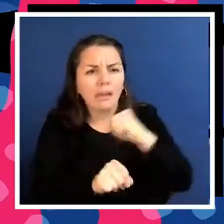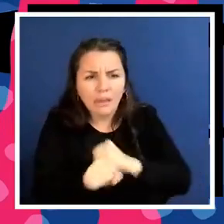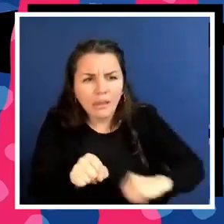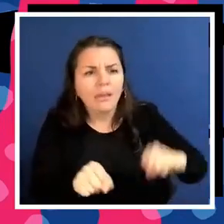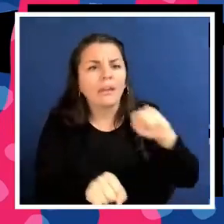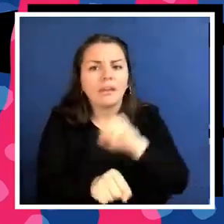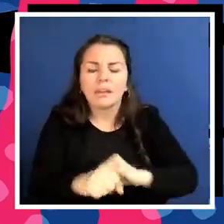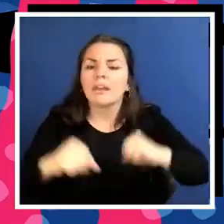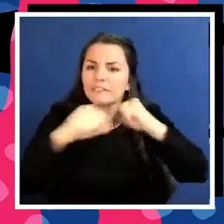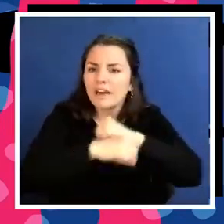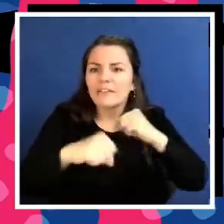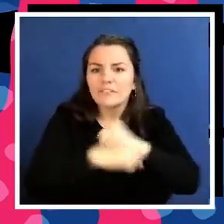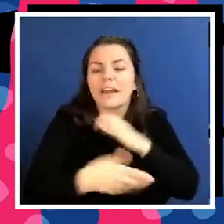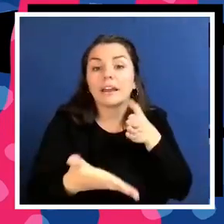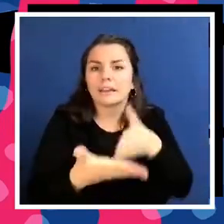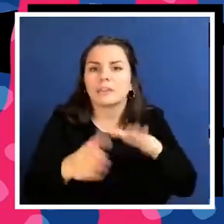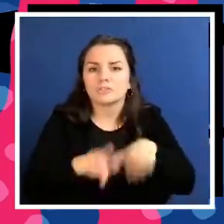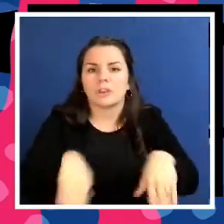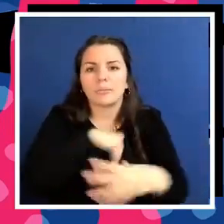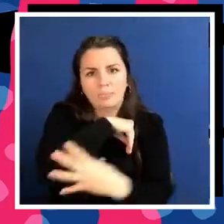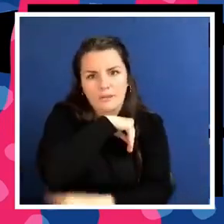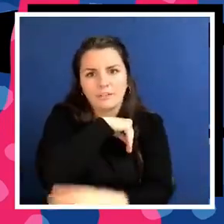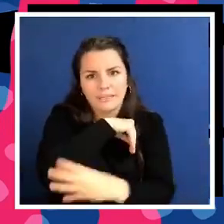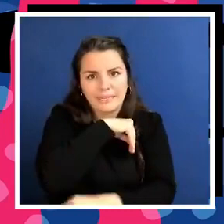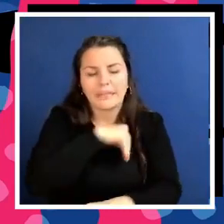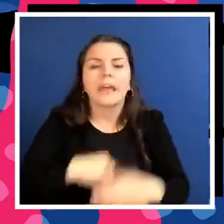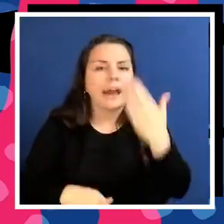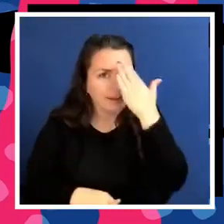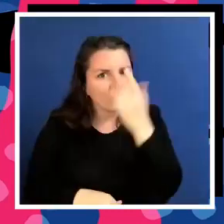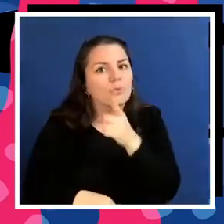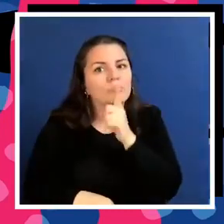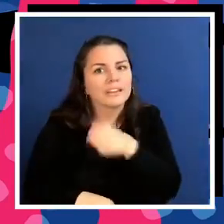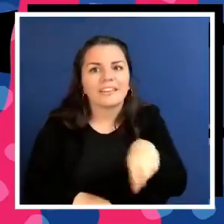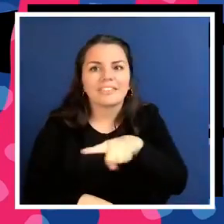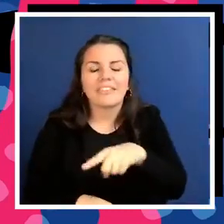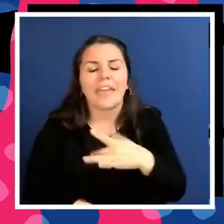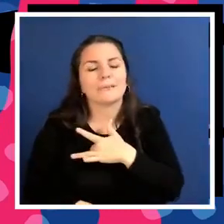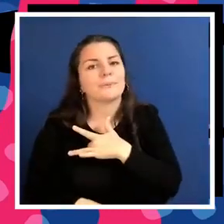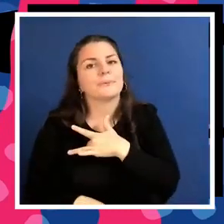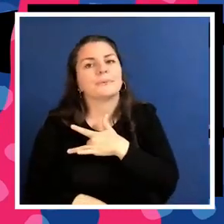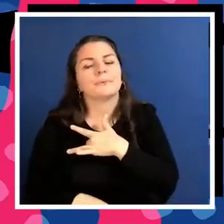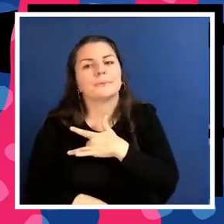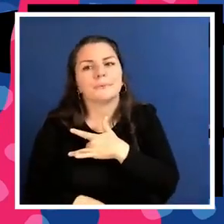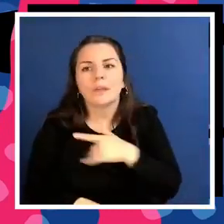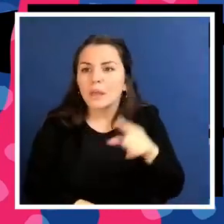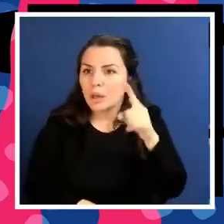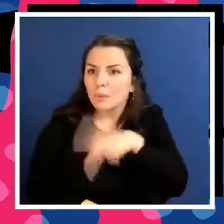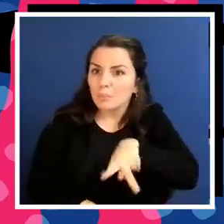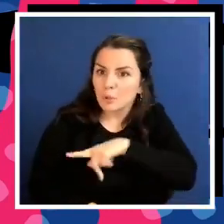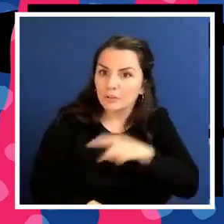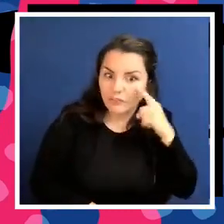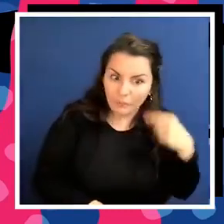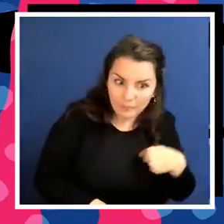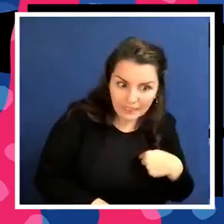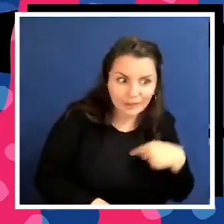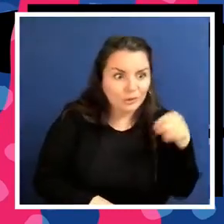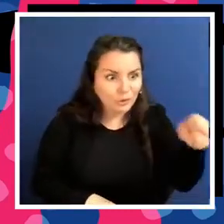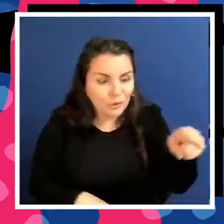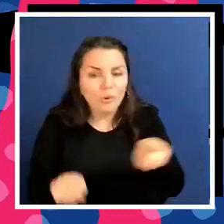DECADES.